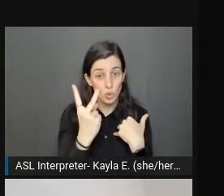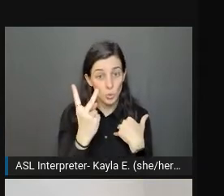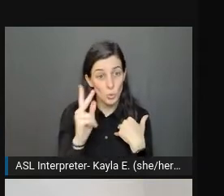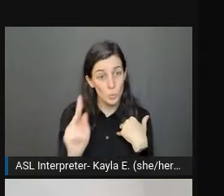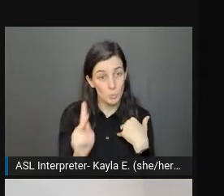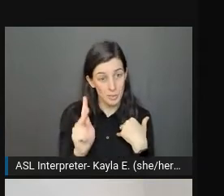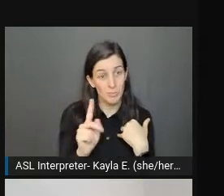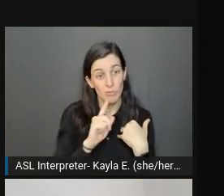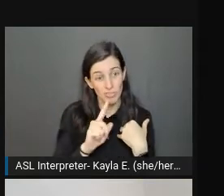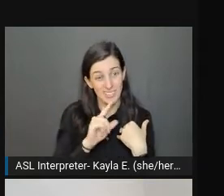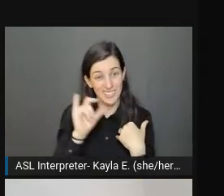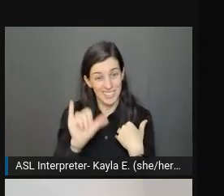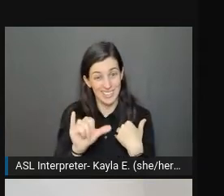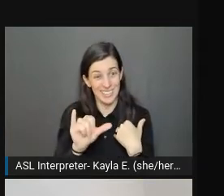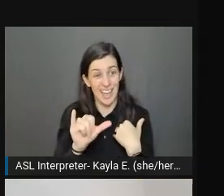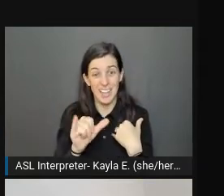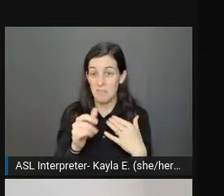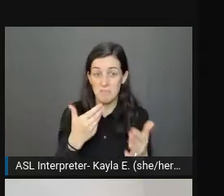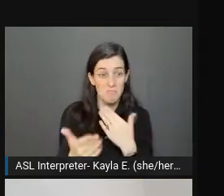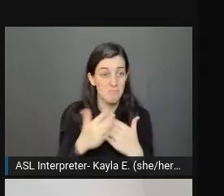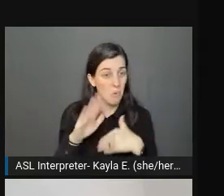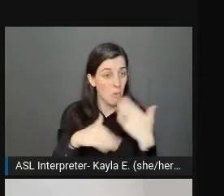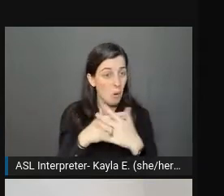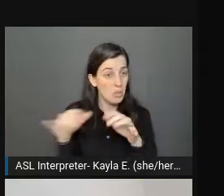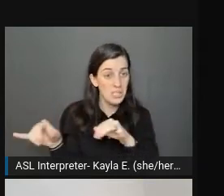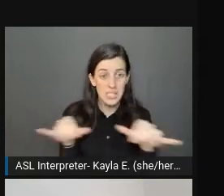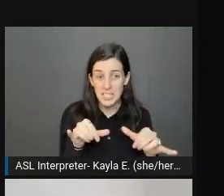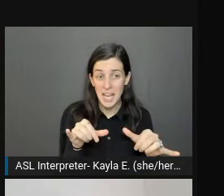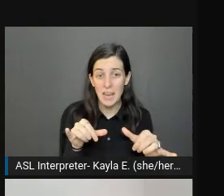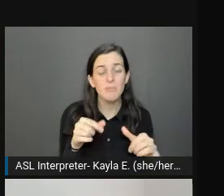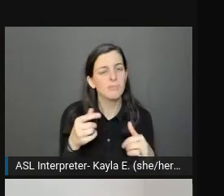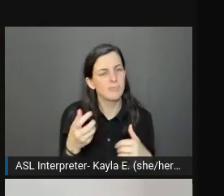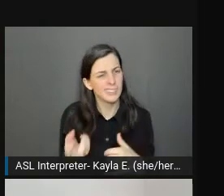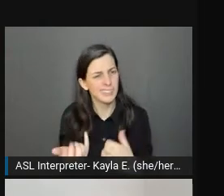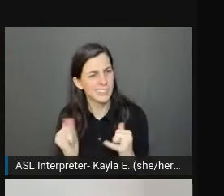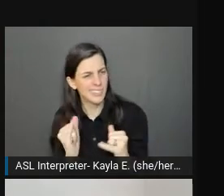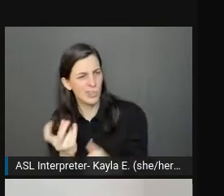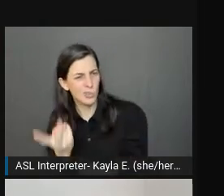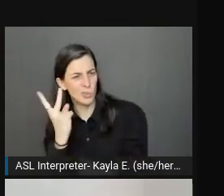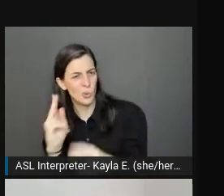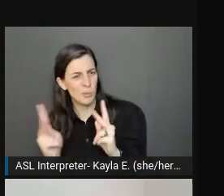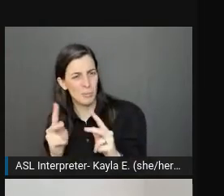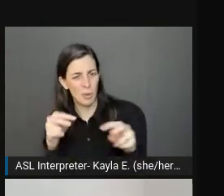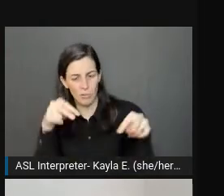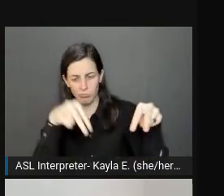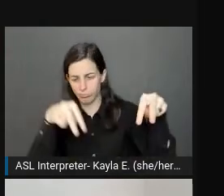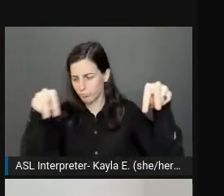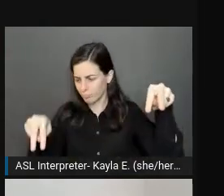from their own height. Now the solution, as we see here, allowed the tall person